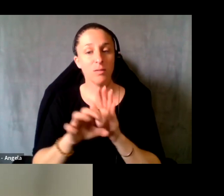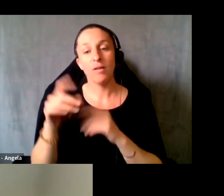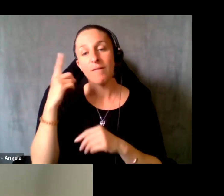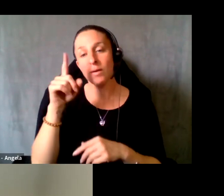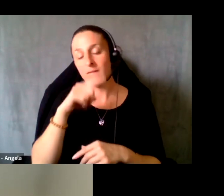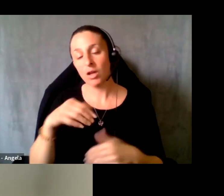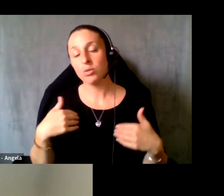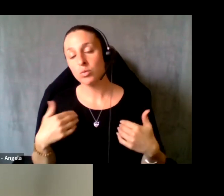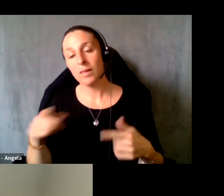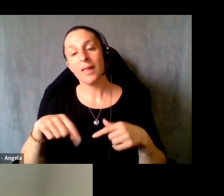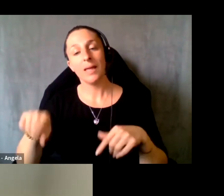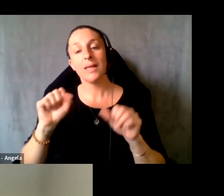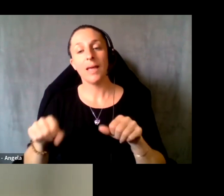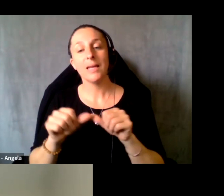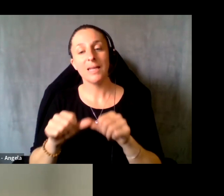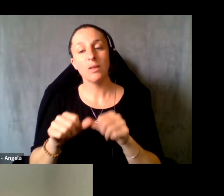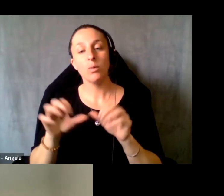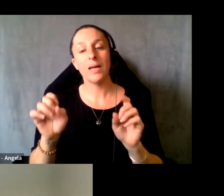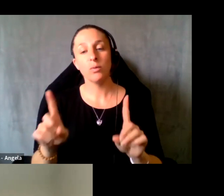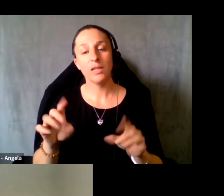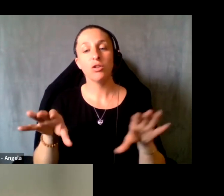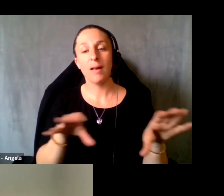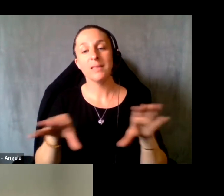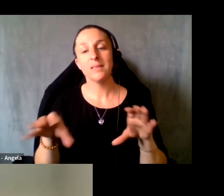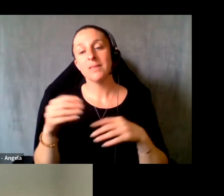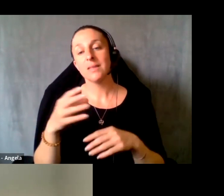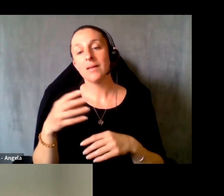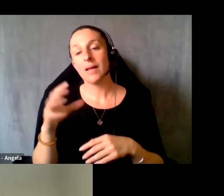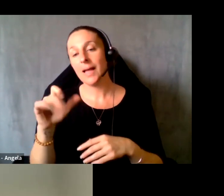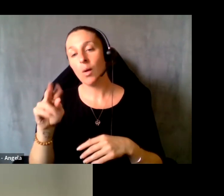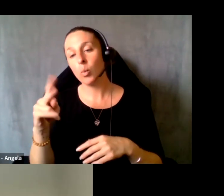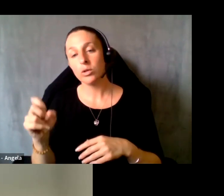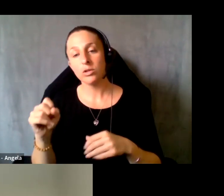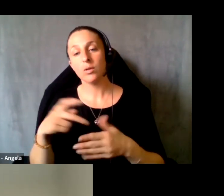so that they can continue educational activities and our CalWorks programs as well for some